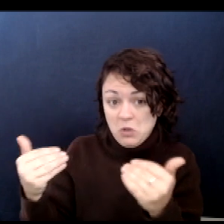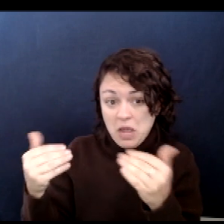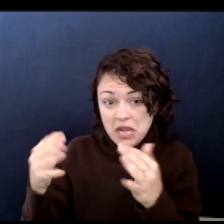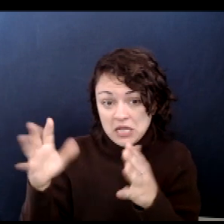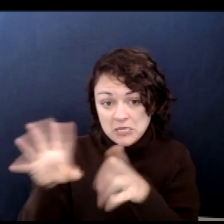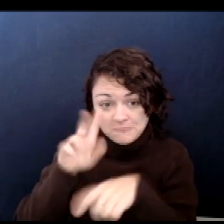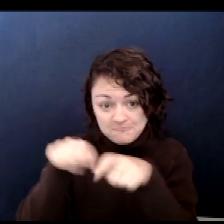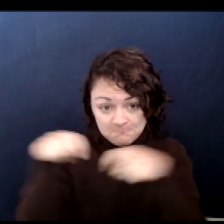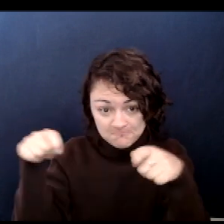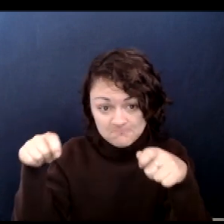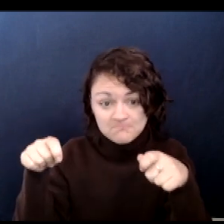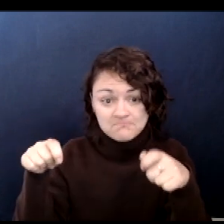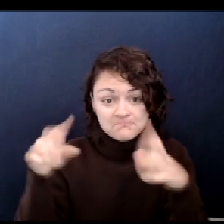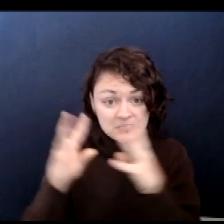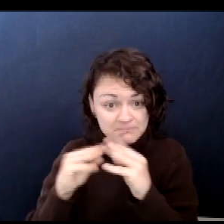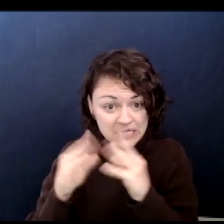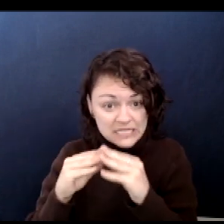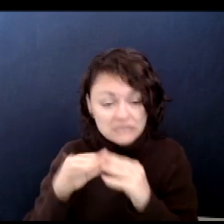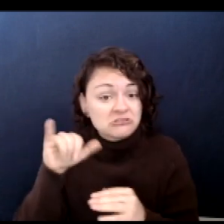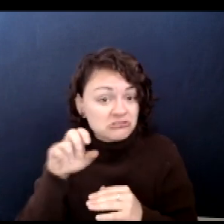Jen and Teresa let me know.